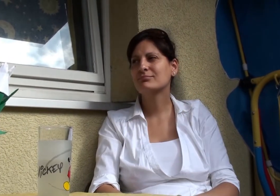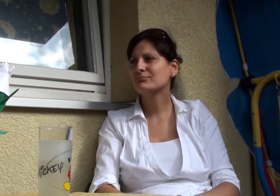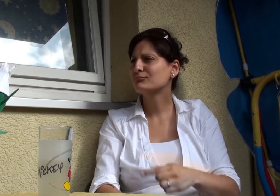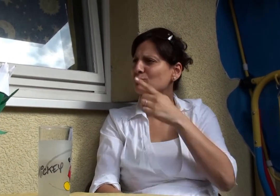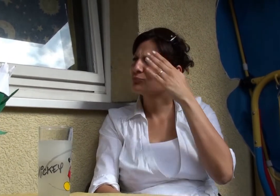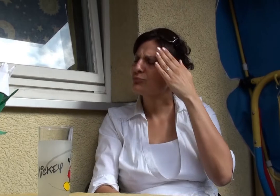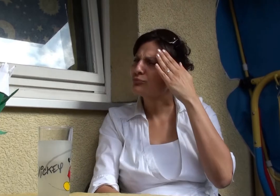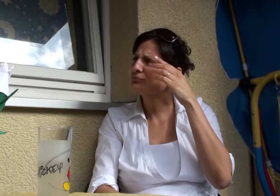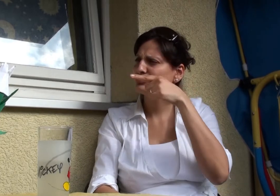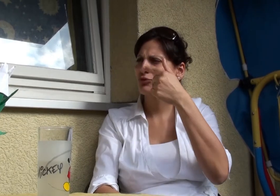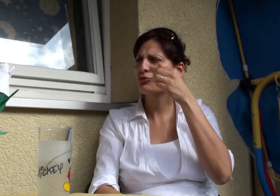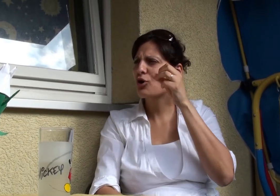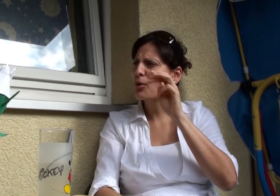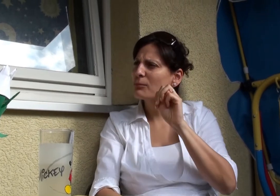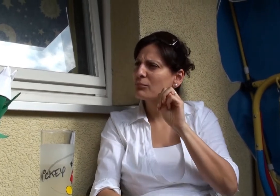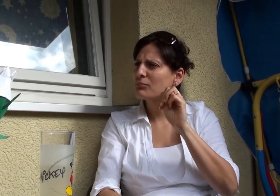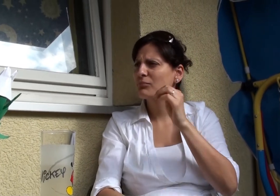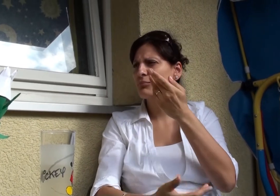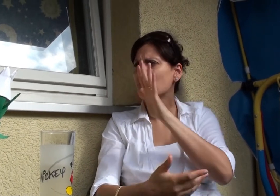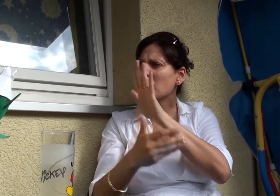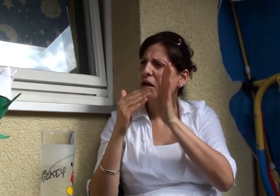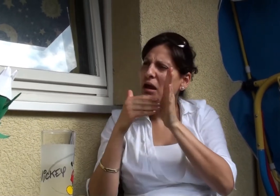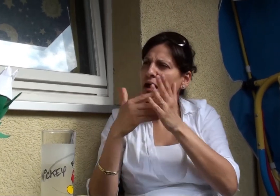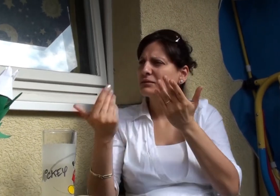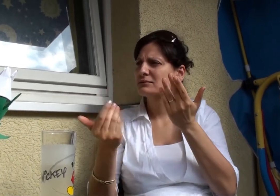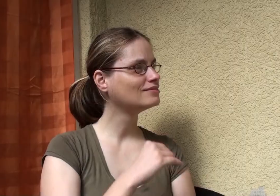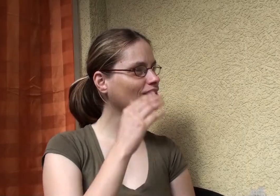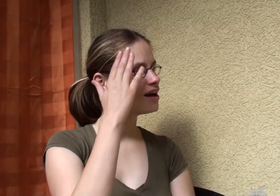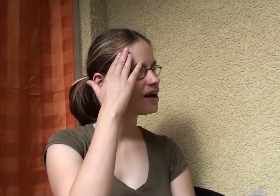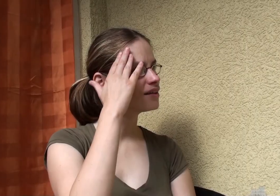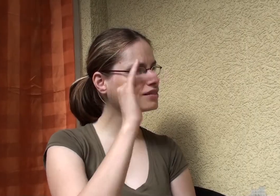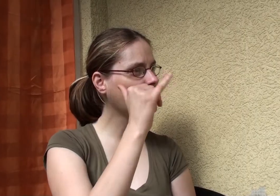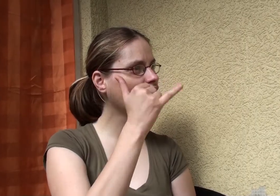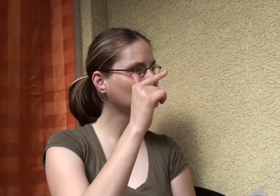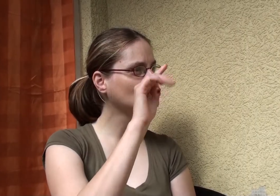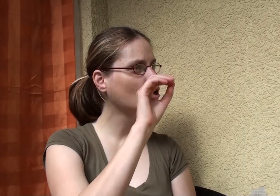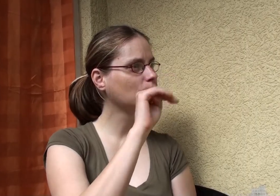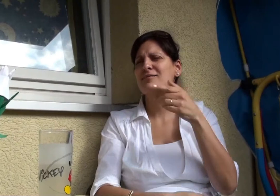Don't you know him from class? Yes, I know Tom.